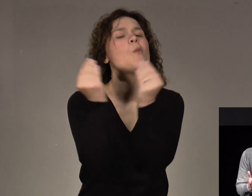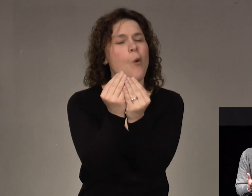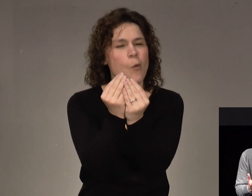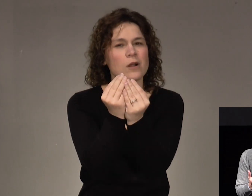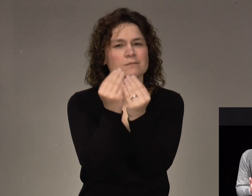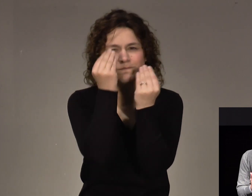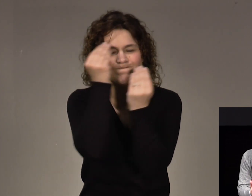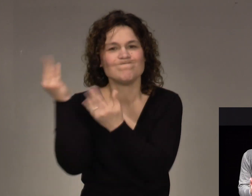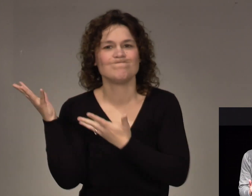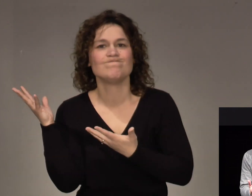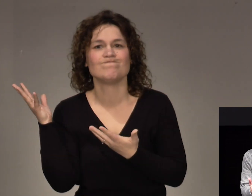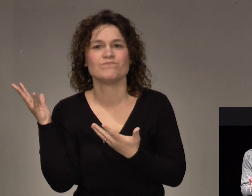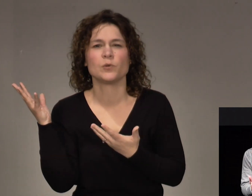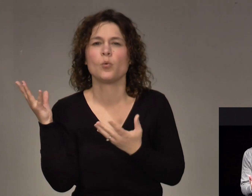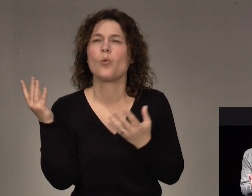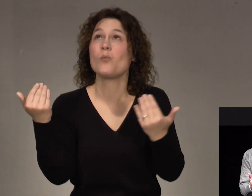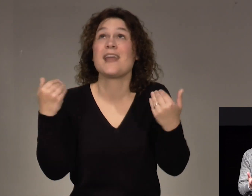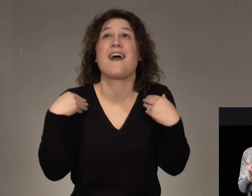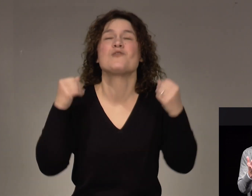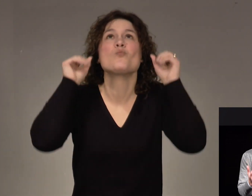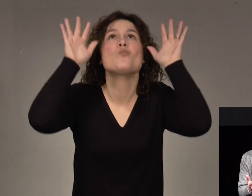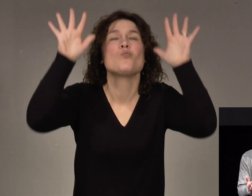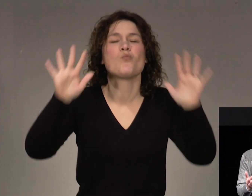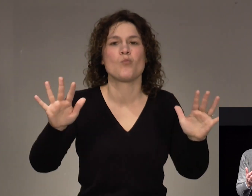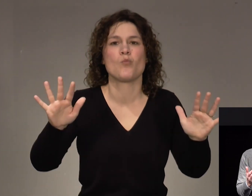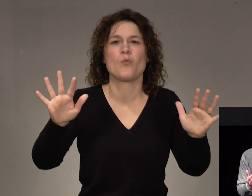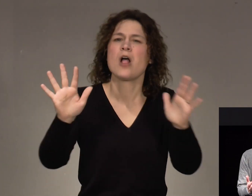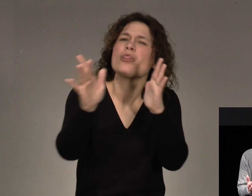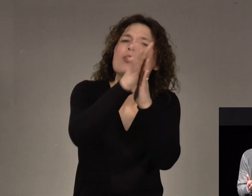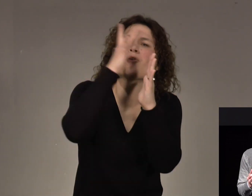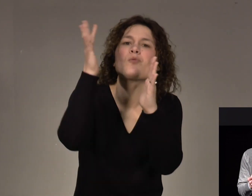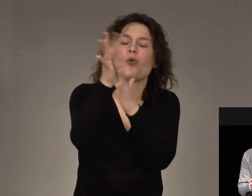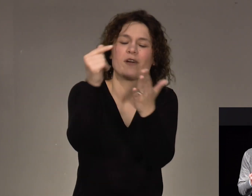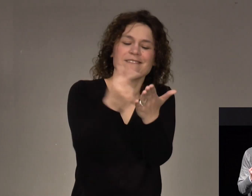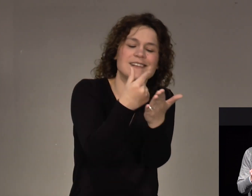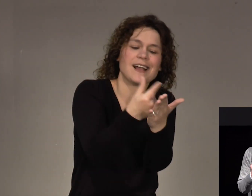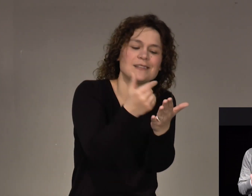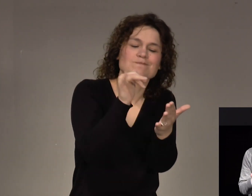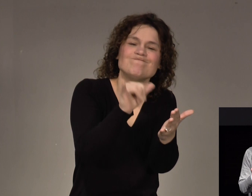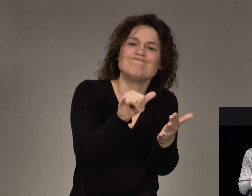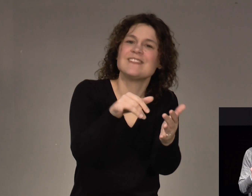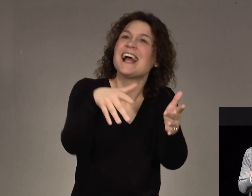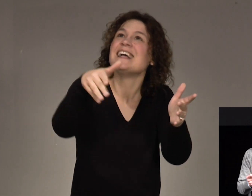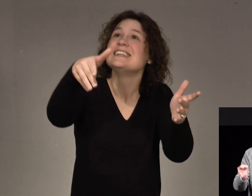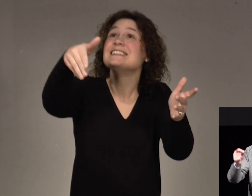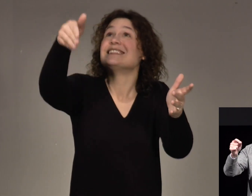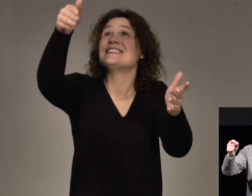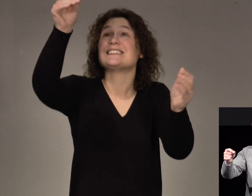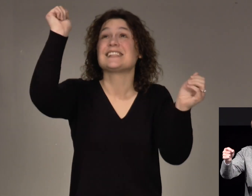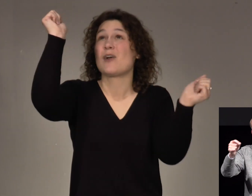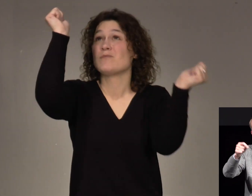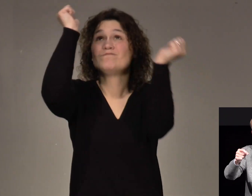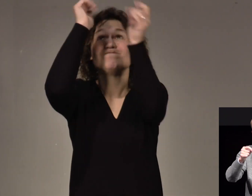have is spectacular! The glory of the gospel is that God our Father sent His